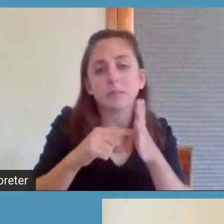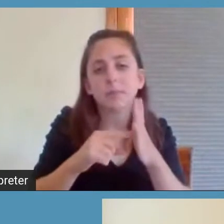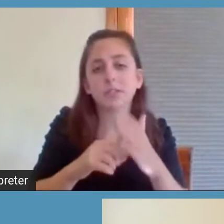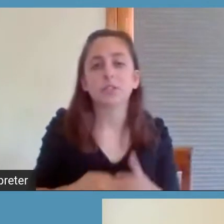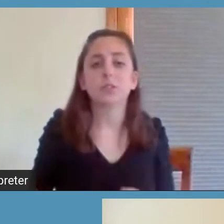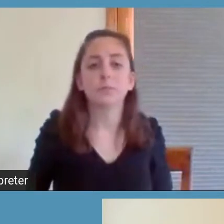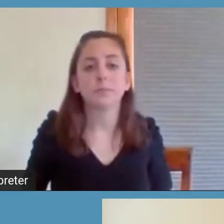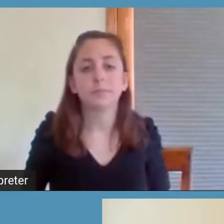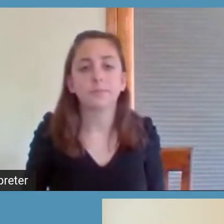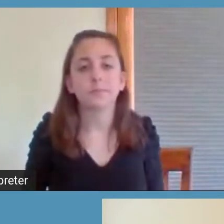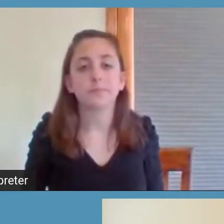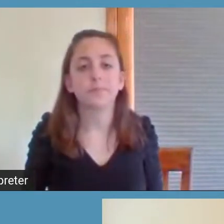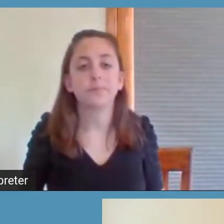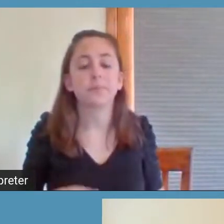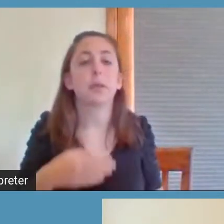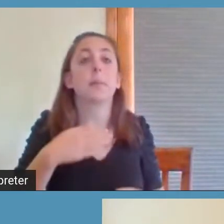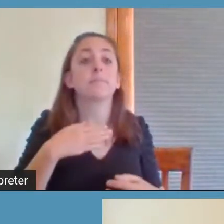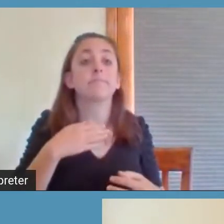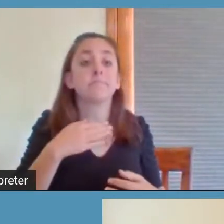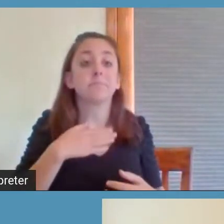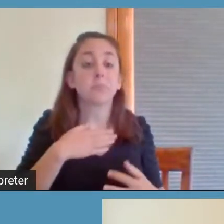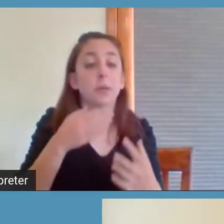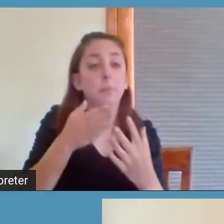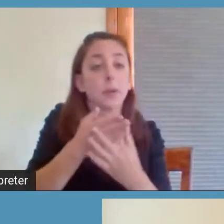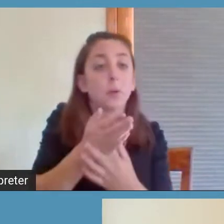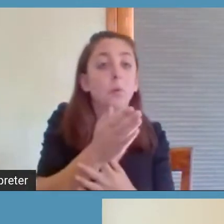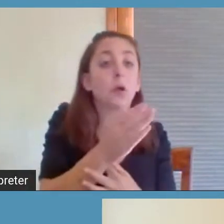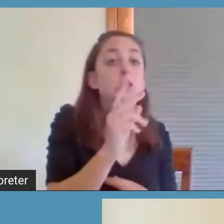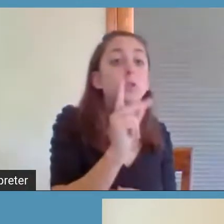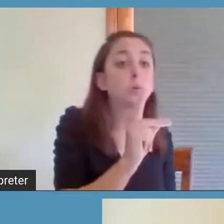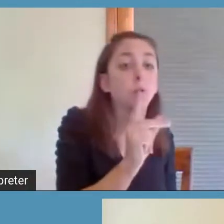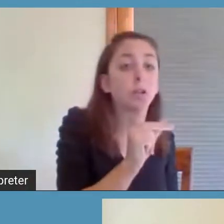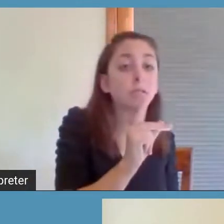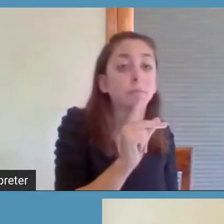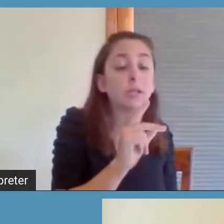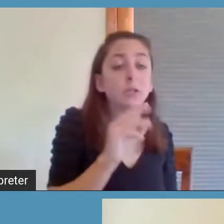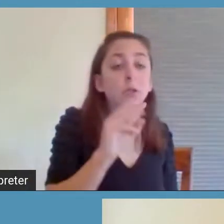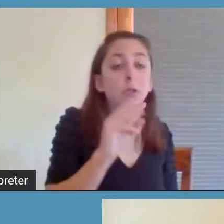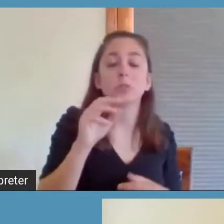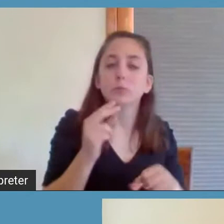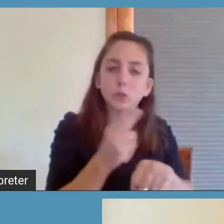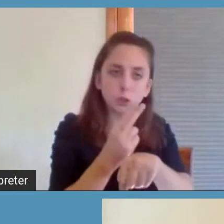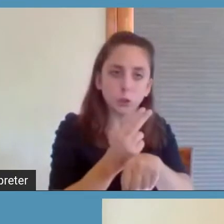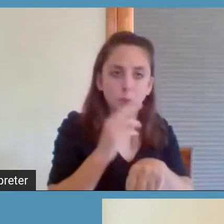so my walkthrough and comes matrix is just through my mac using my uh image capture software